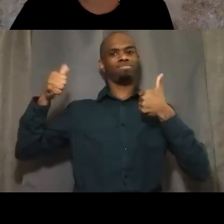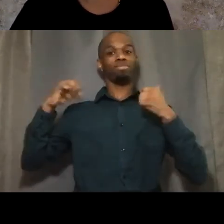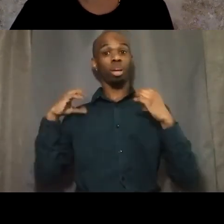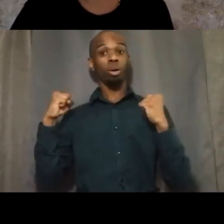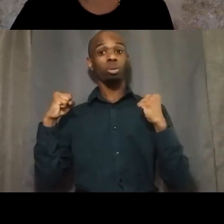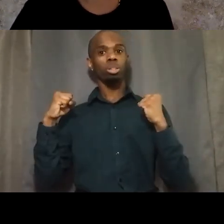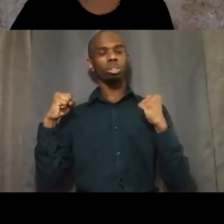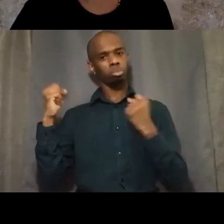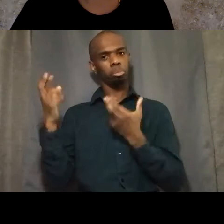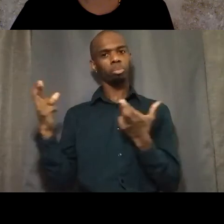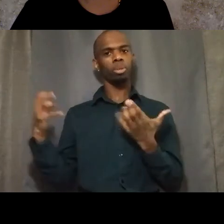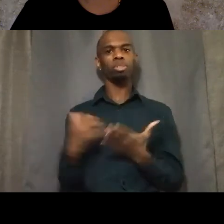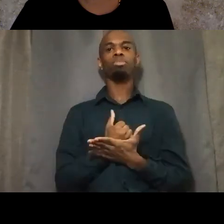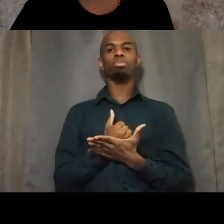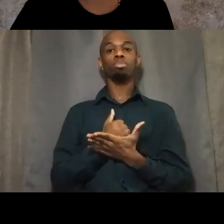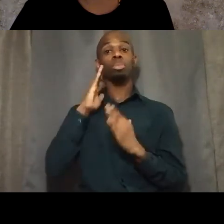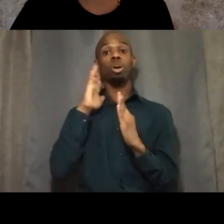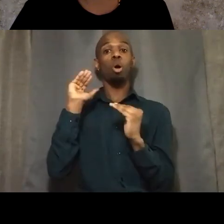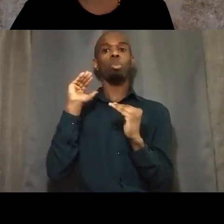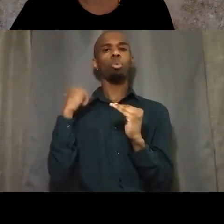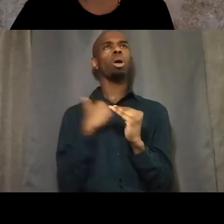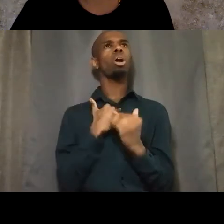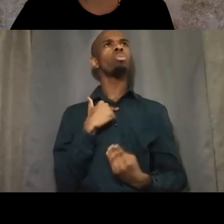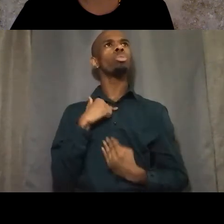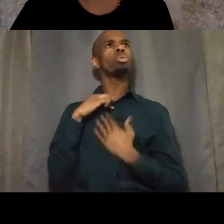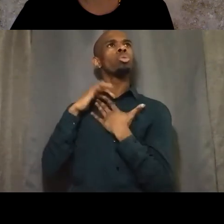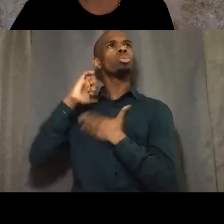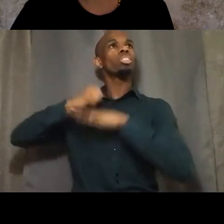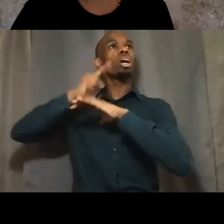for ourselves, by ourselves.